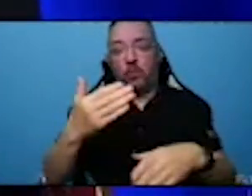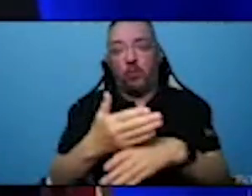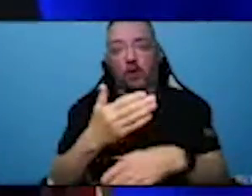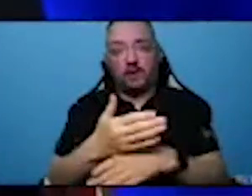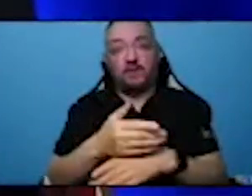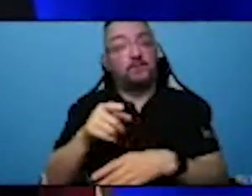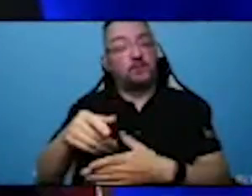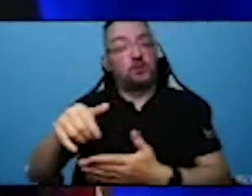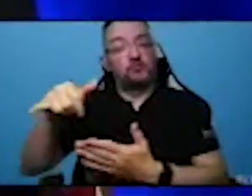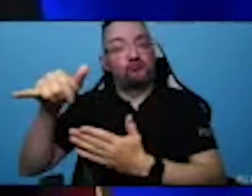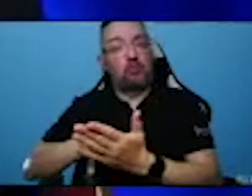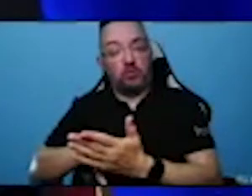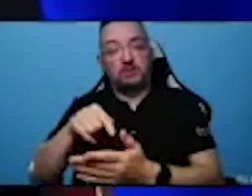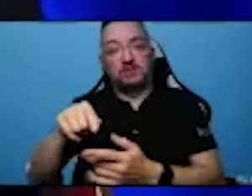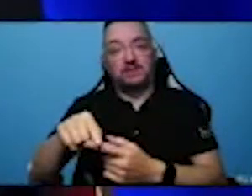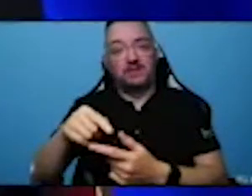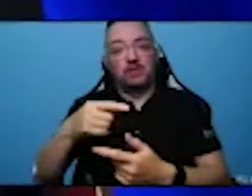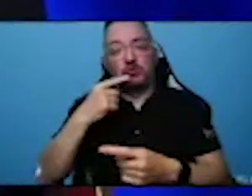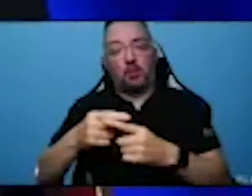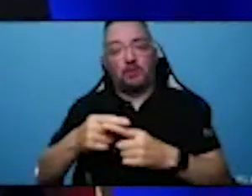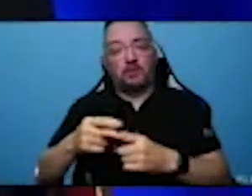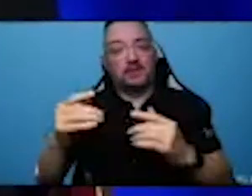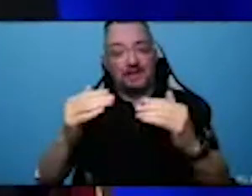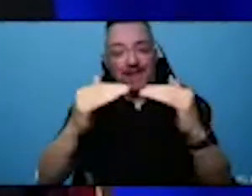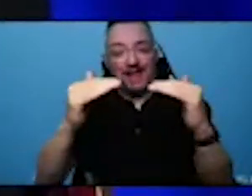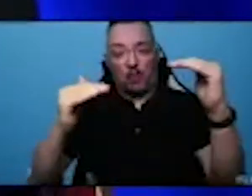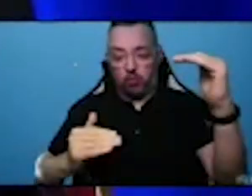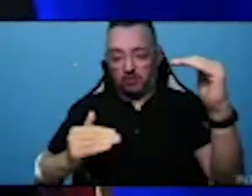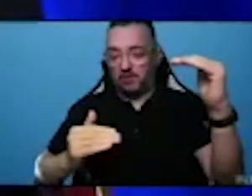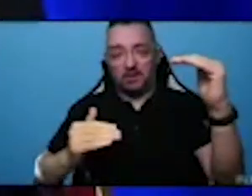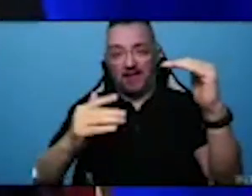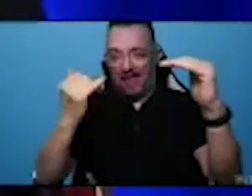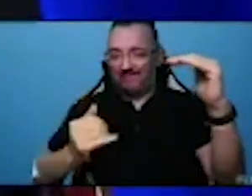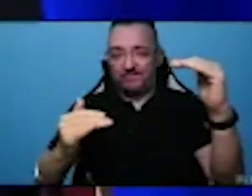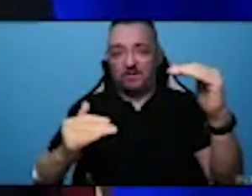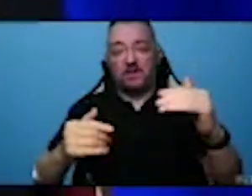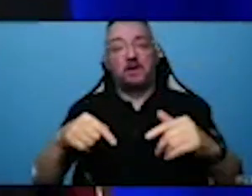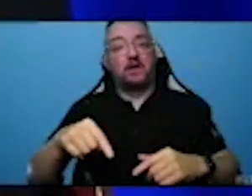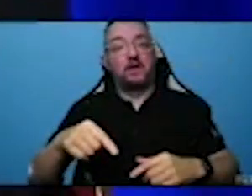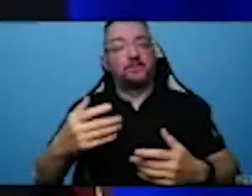systemic inequality and poverty. We can't be a resilient nation with poverty in our society.